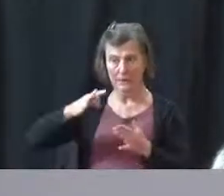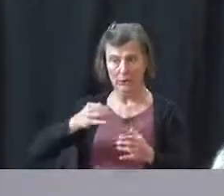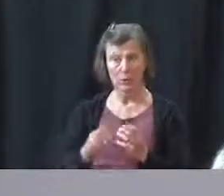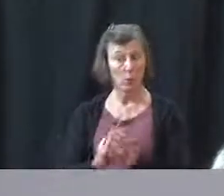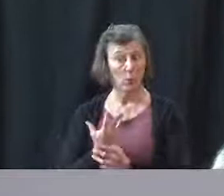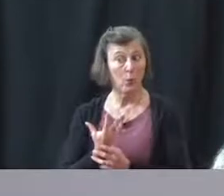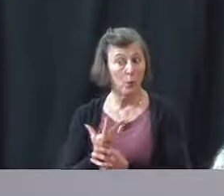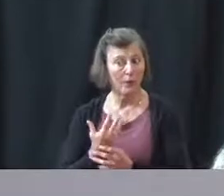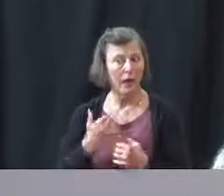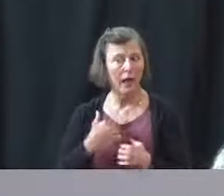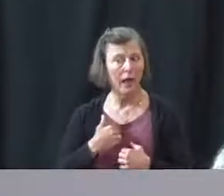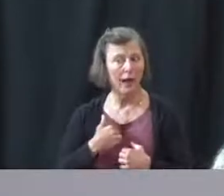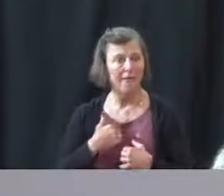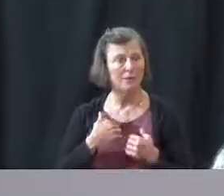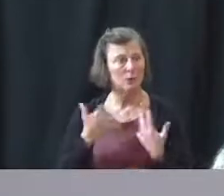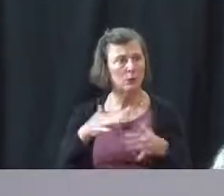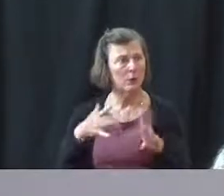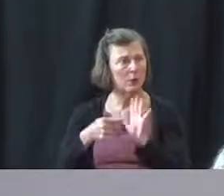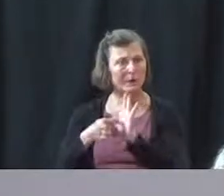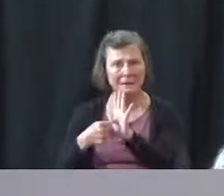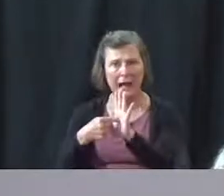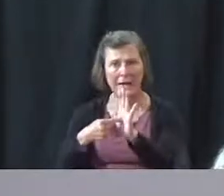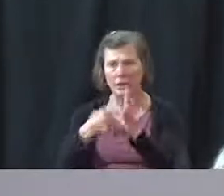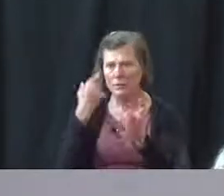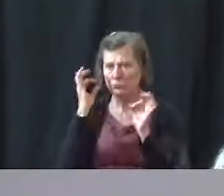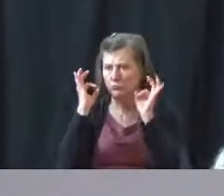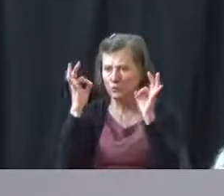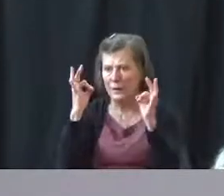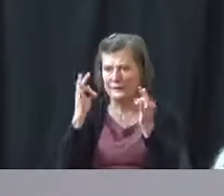shining examples to inspire me.